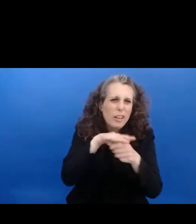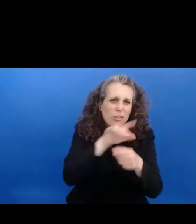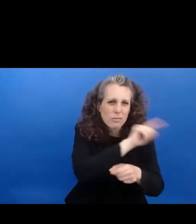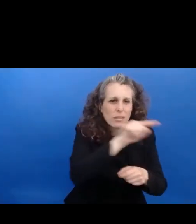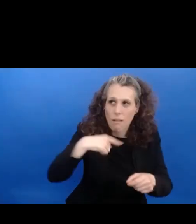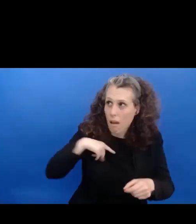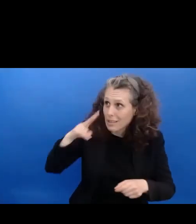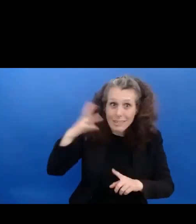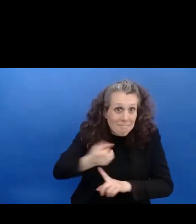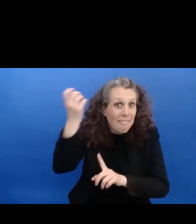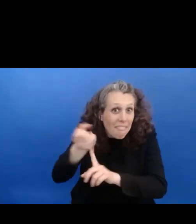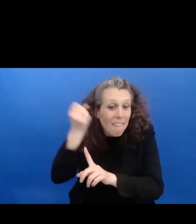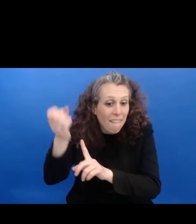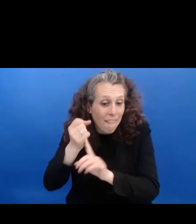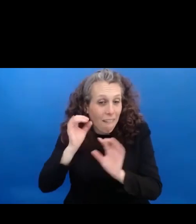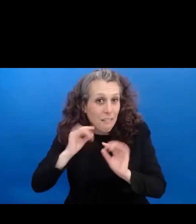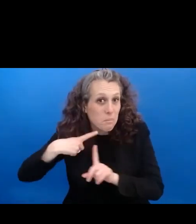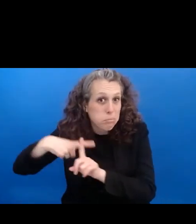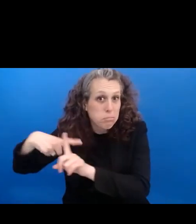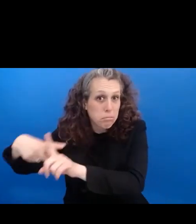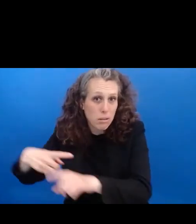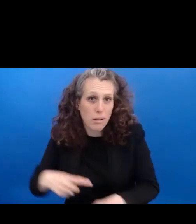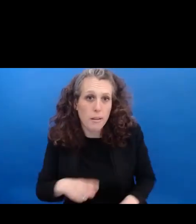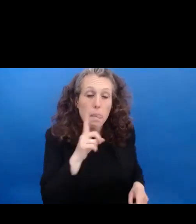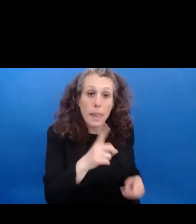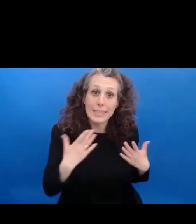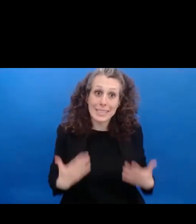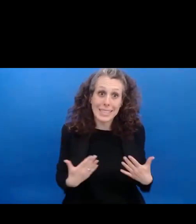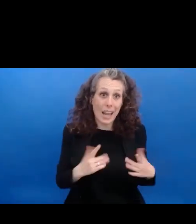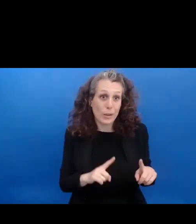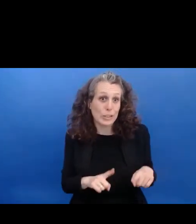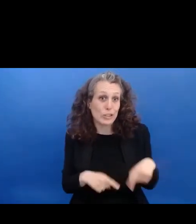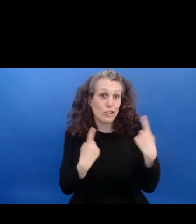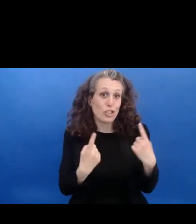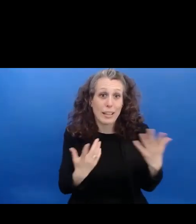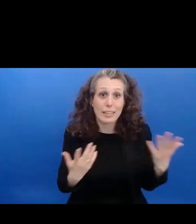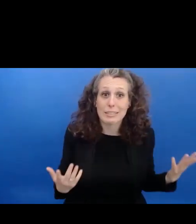but now the challenges that we've had is sometimes even when we write those petitions we don't have